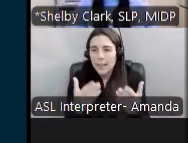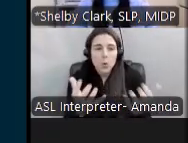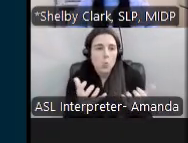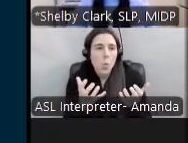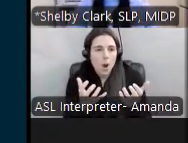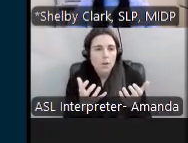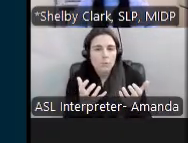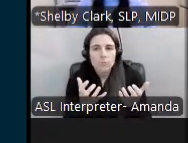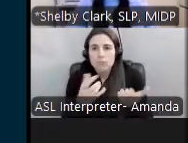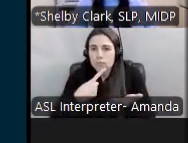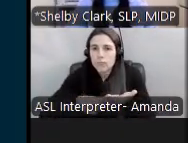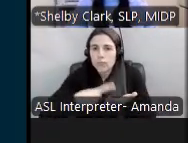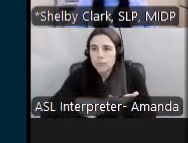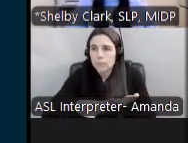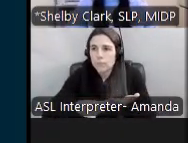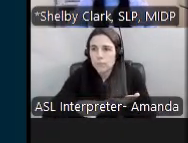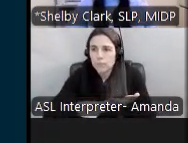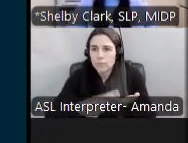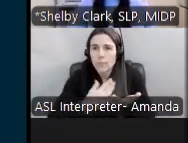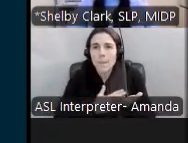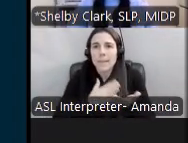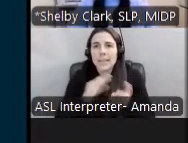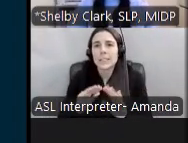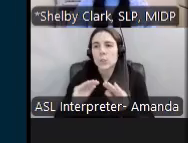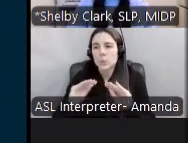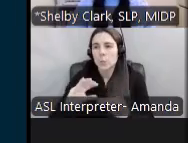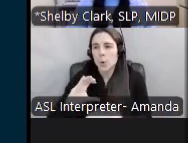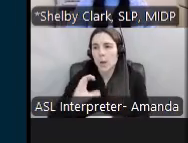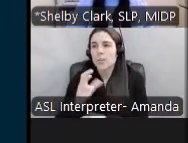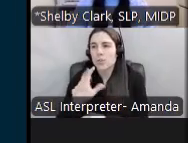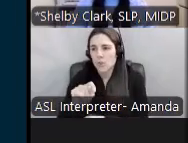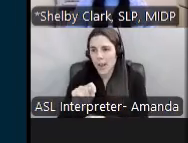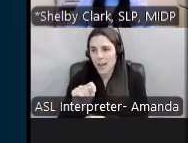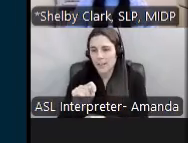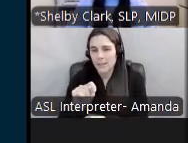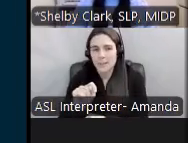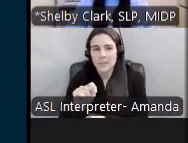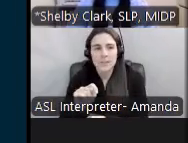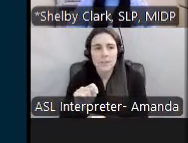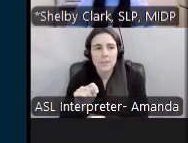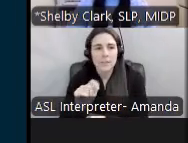discuss, please put those into chat. Kurt Phillips, who is one